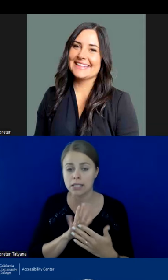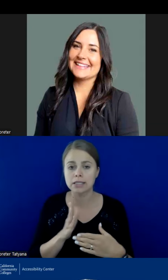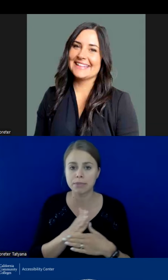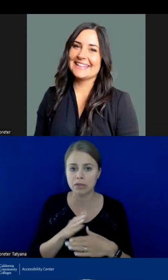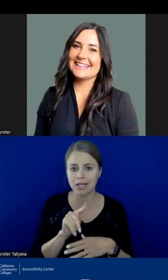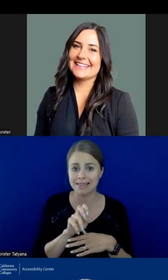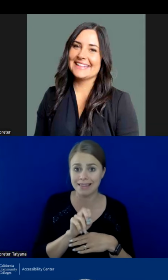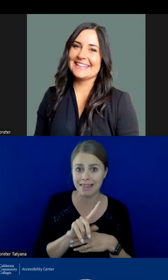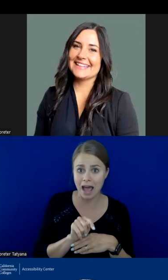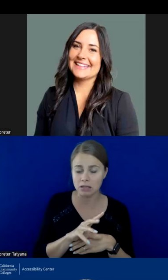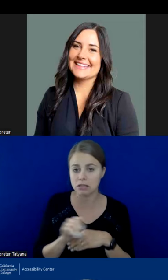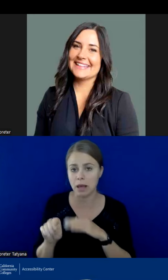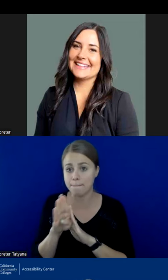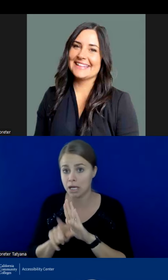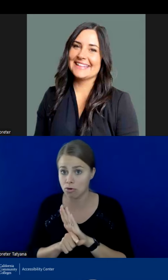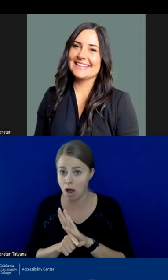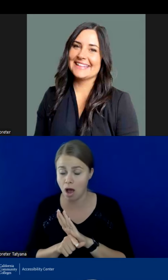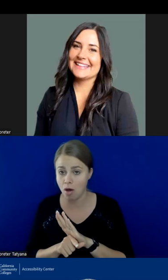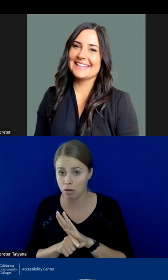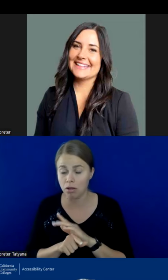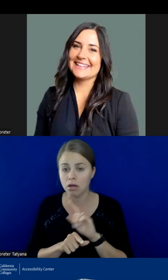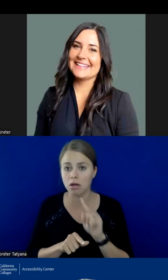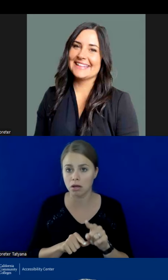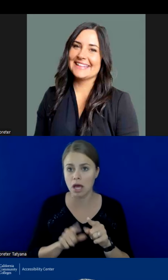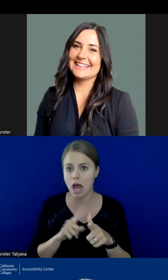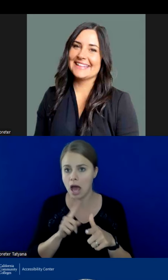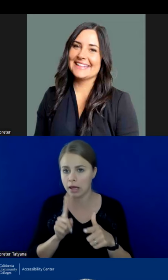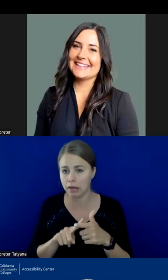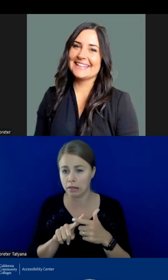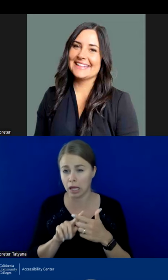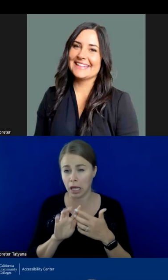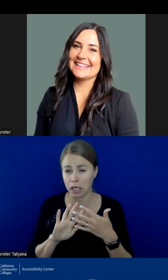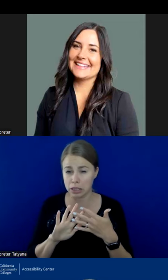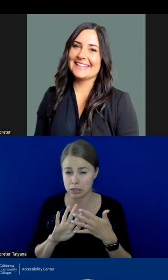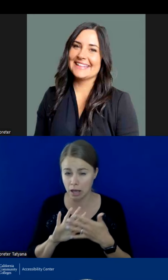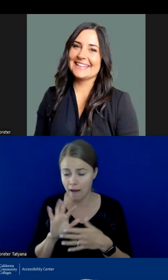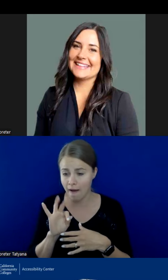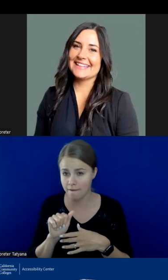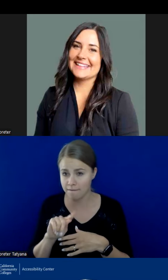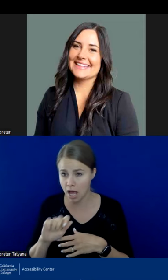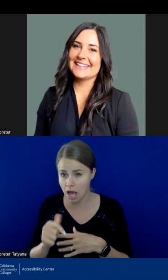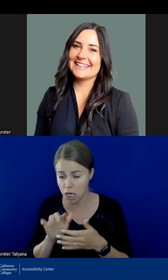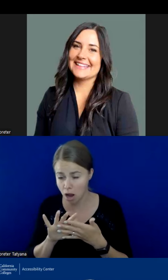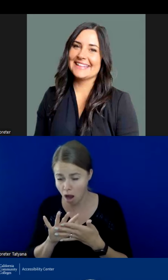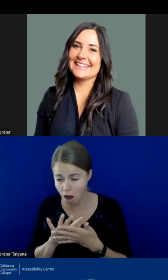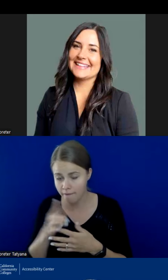and it's background, and then it's kind of fading away from me, but maybe someone could get even further.